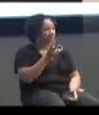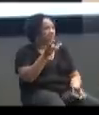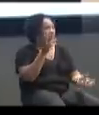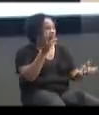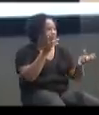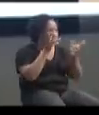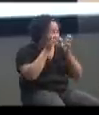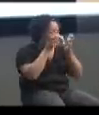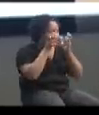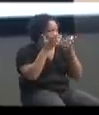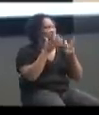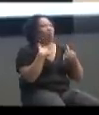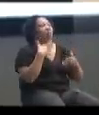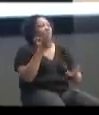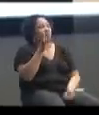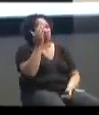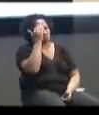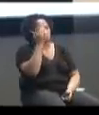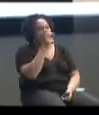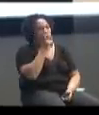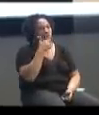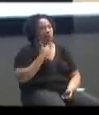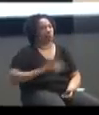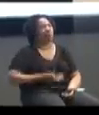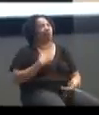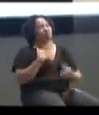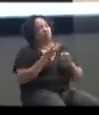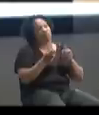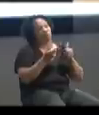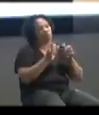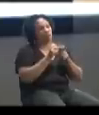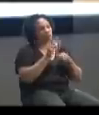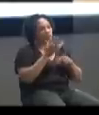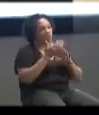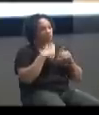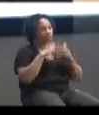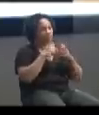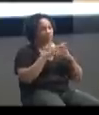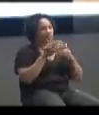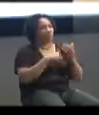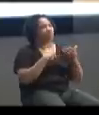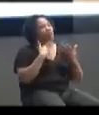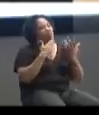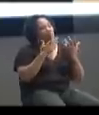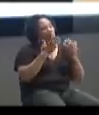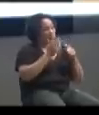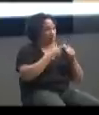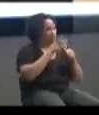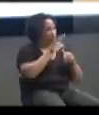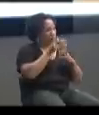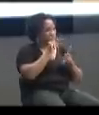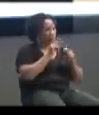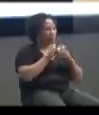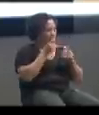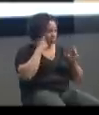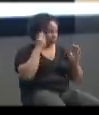I WOULD JUST SAY A COUPLE OF WORDS ABOUT THE SESSION THAT WE'LL BE GOING INTO.